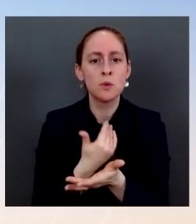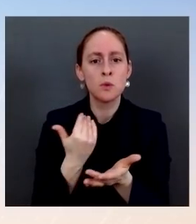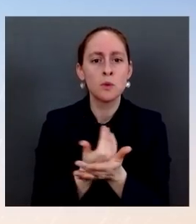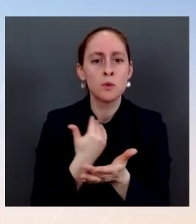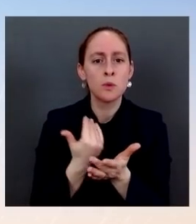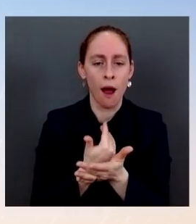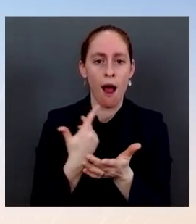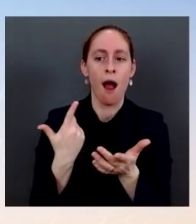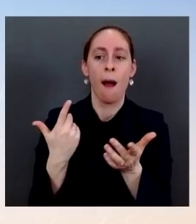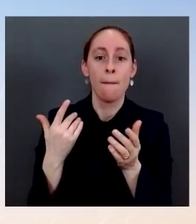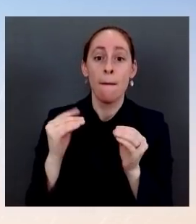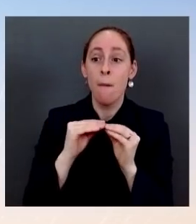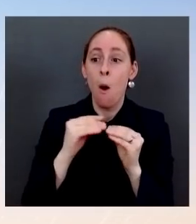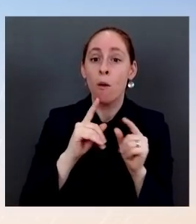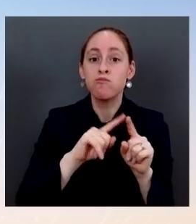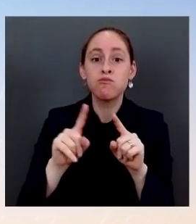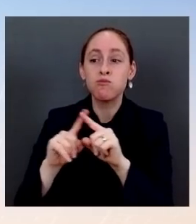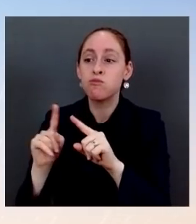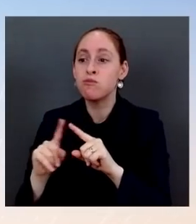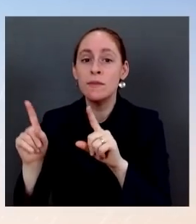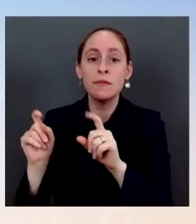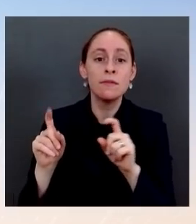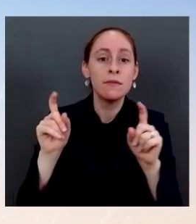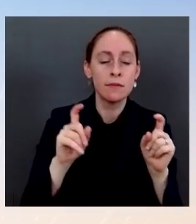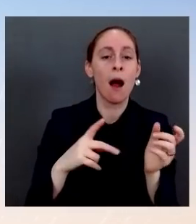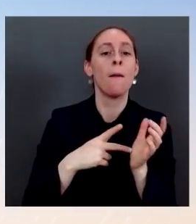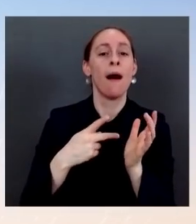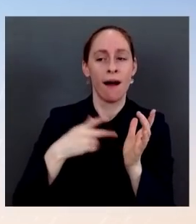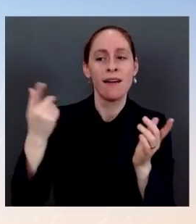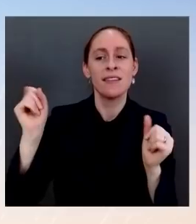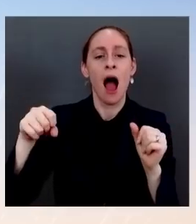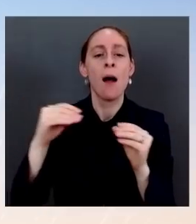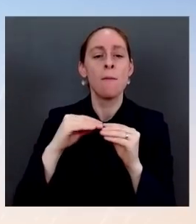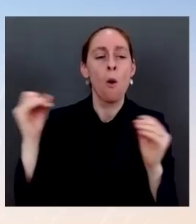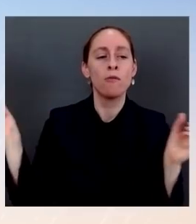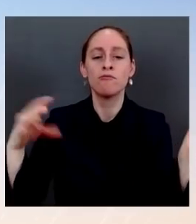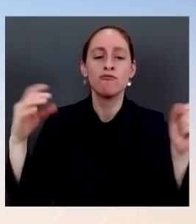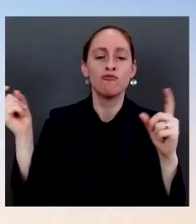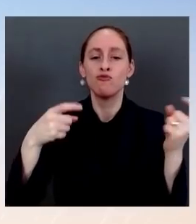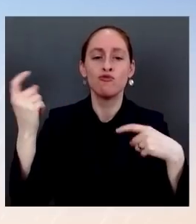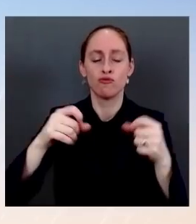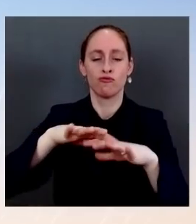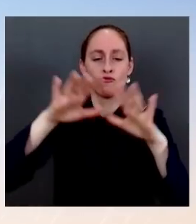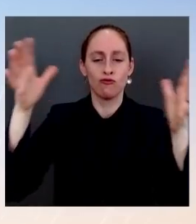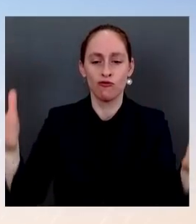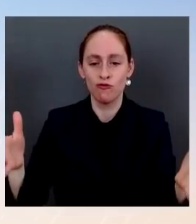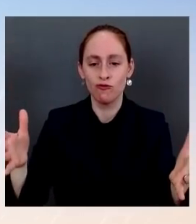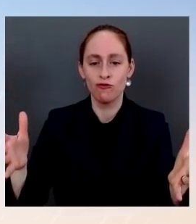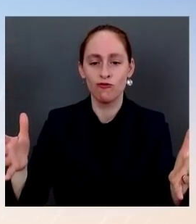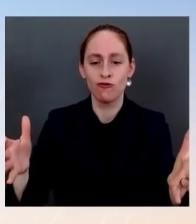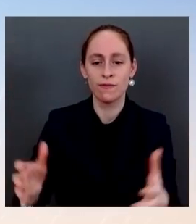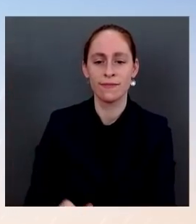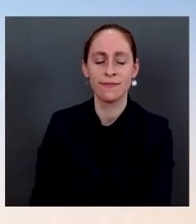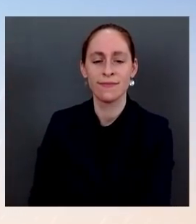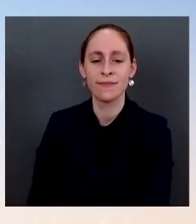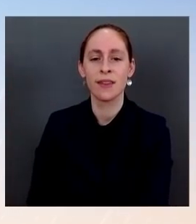because it is the President who said himself that he wishes that he had thought about this idea two months ago, and public health experts have been saying for months,